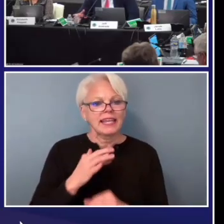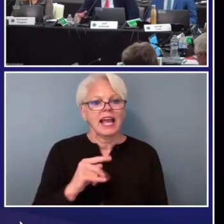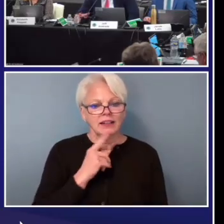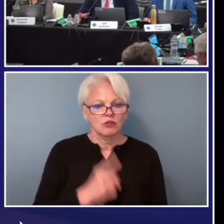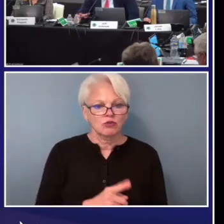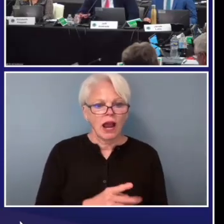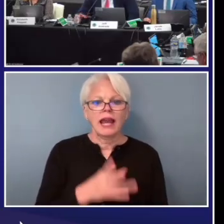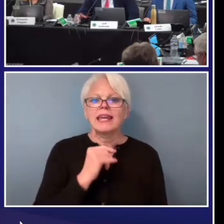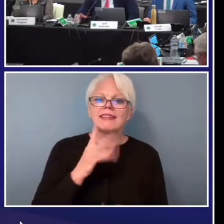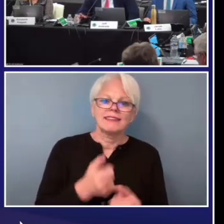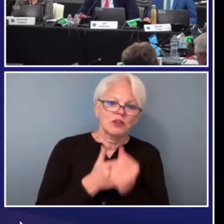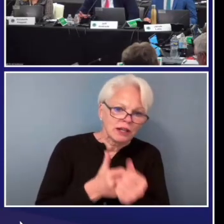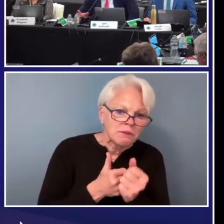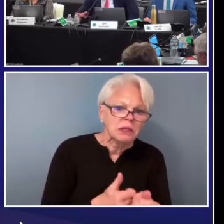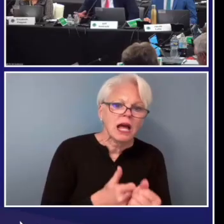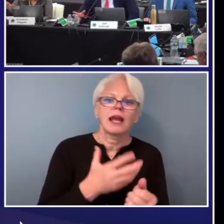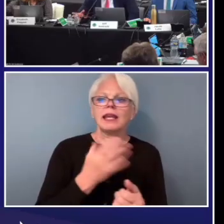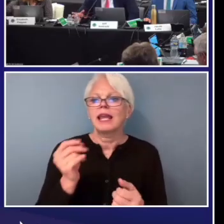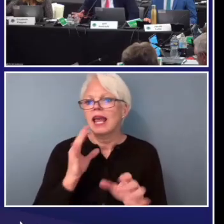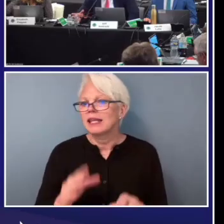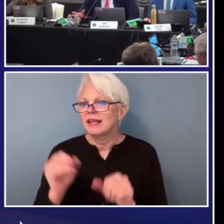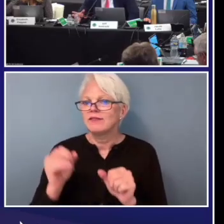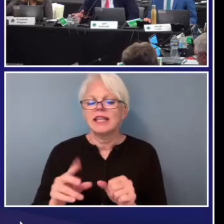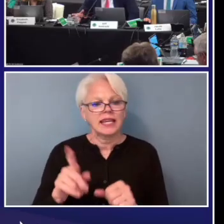compliance and that they've taken the necessary steps.